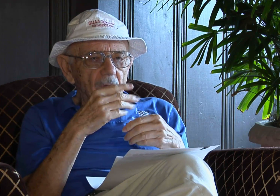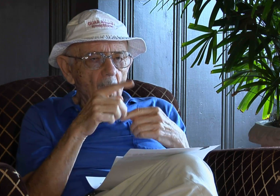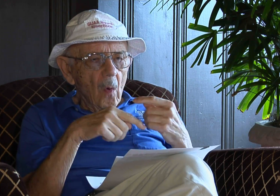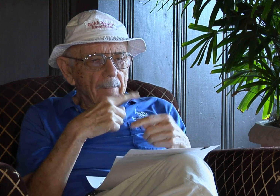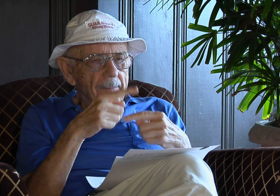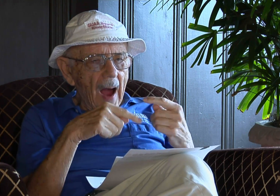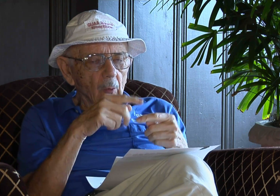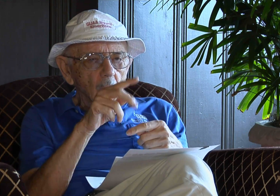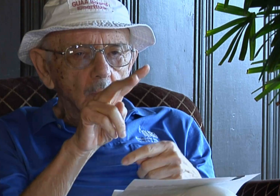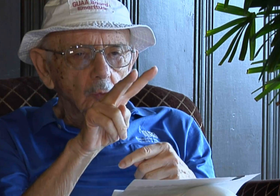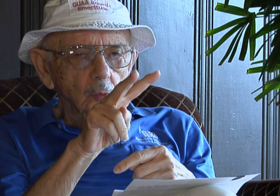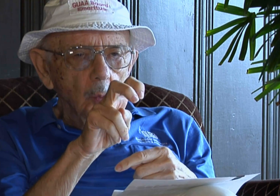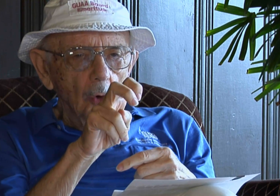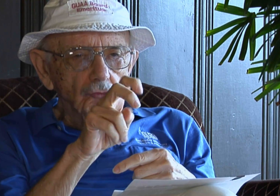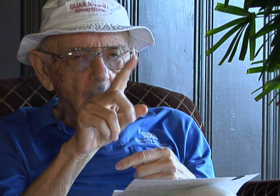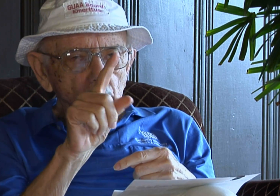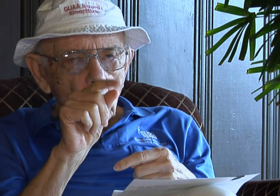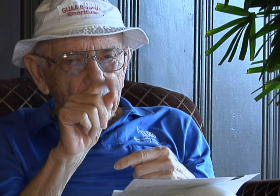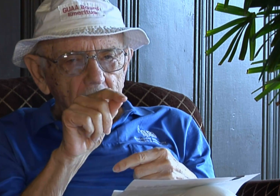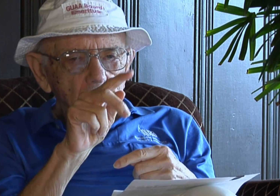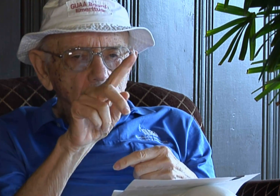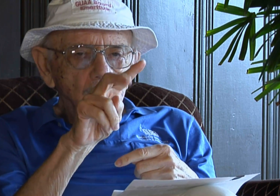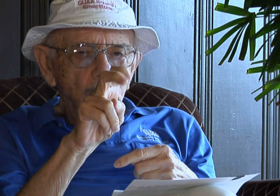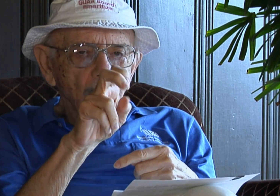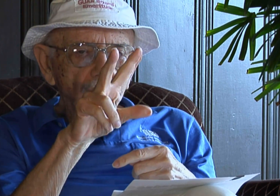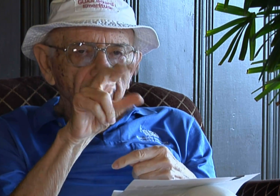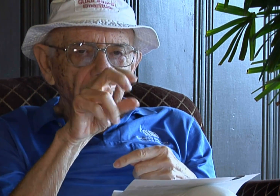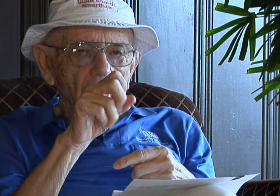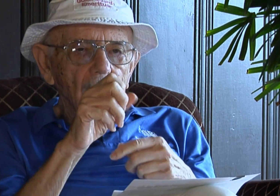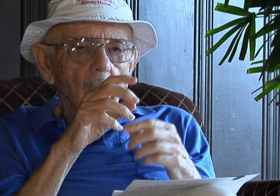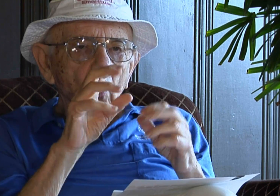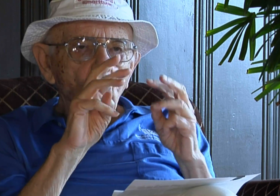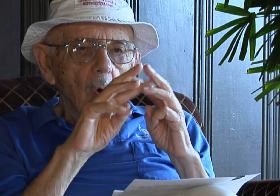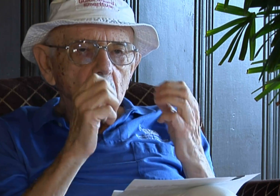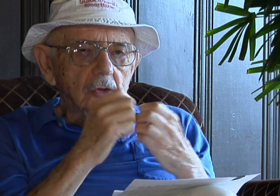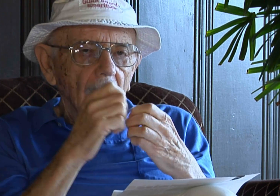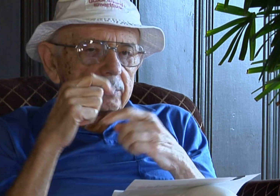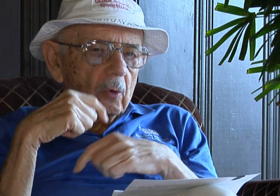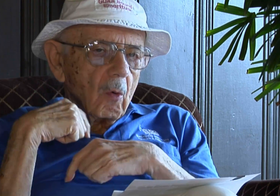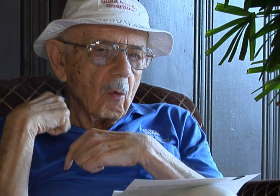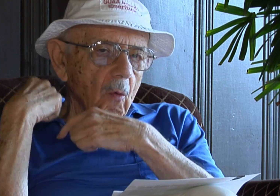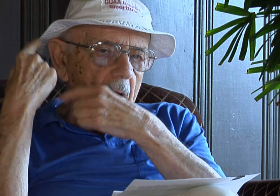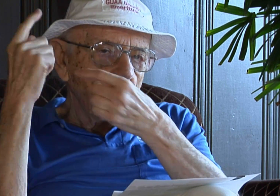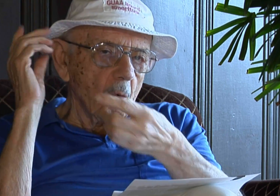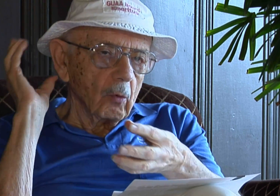I've given about 220-230 workshops to date.